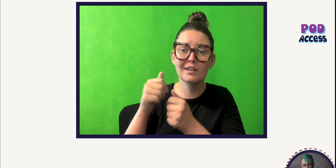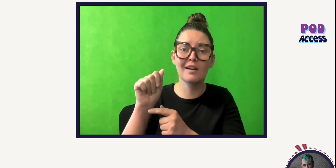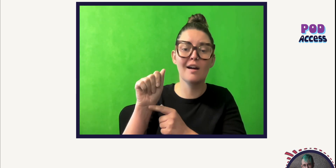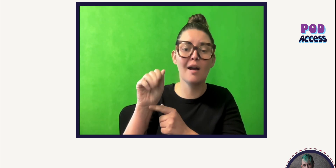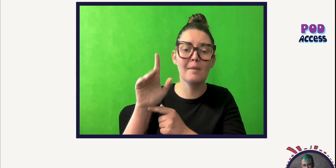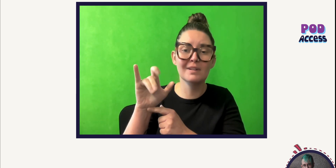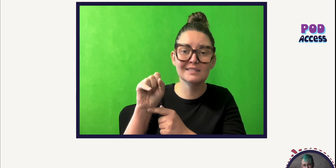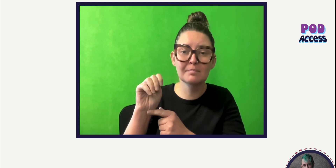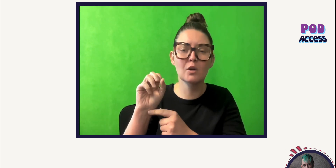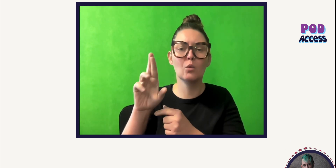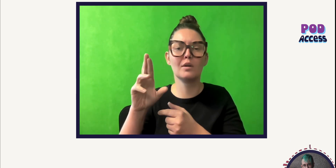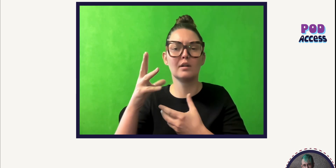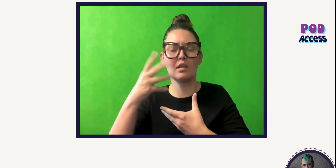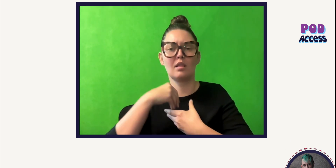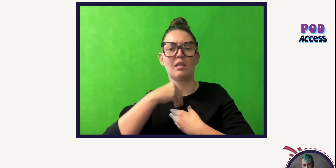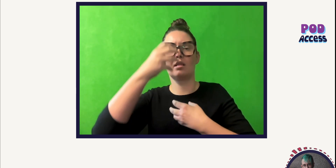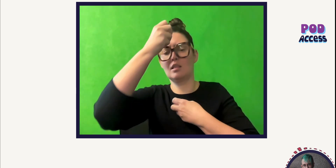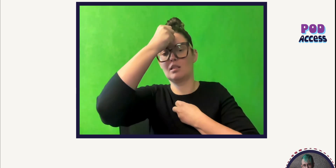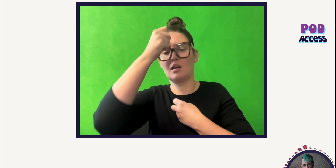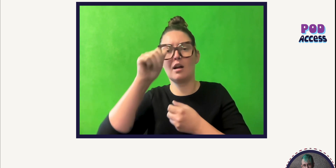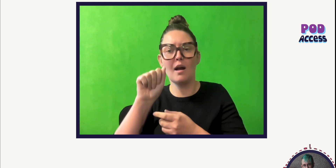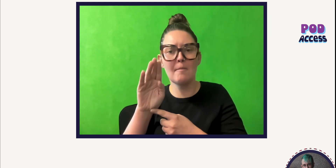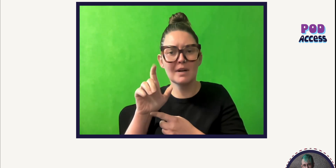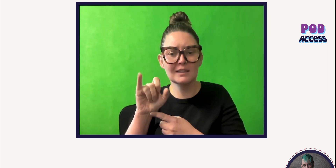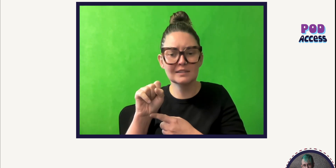for just one of those people, I think that's a success.